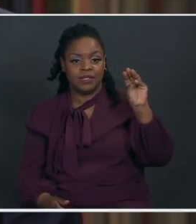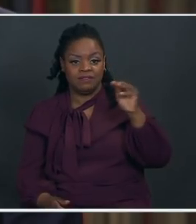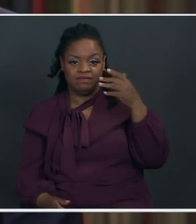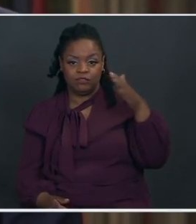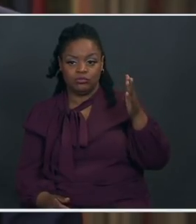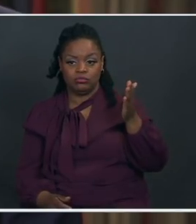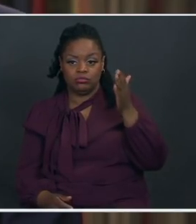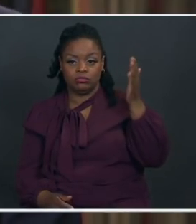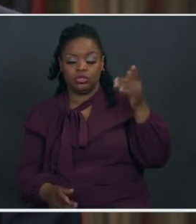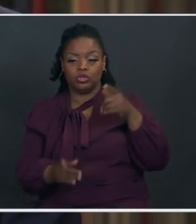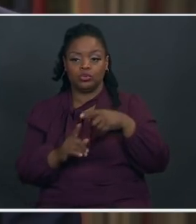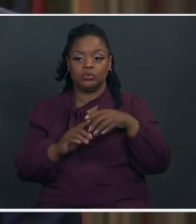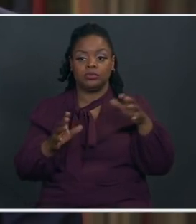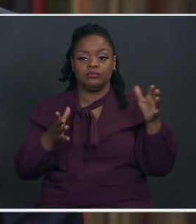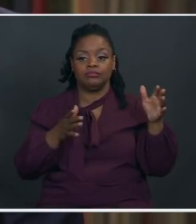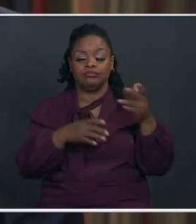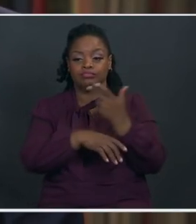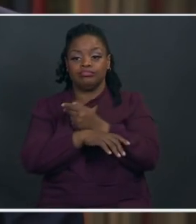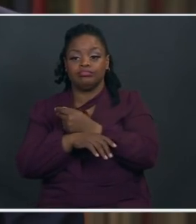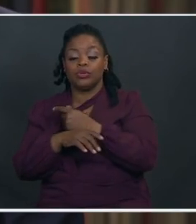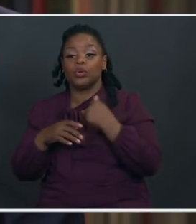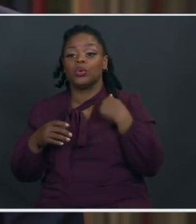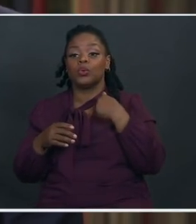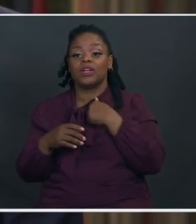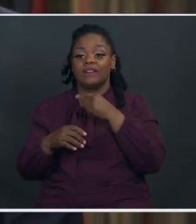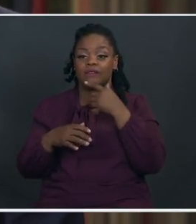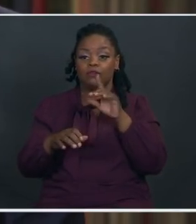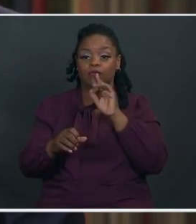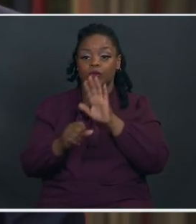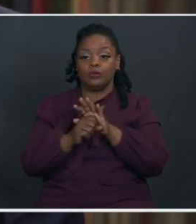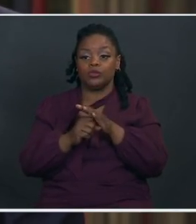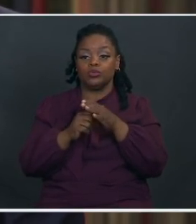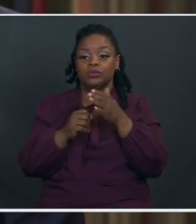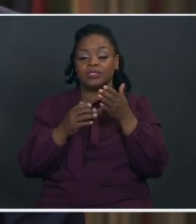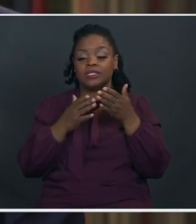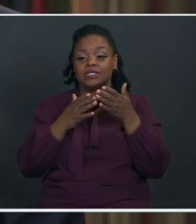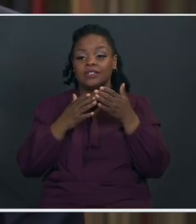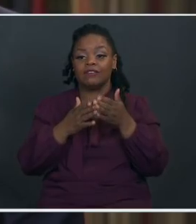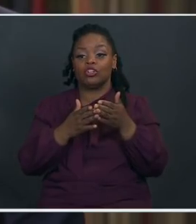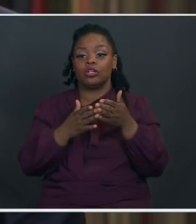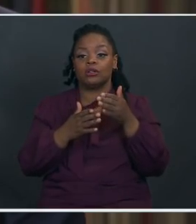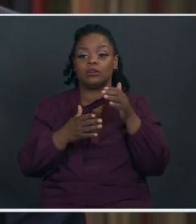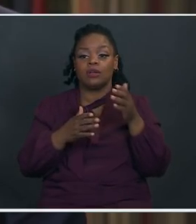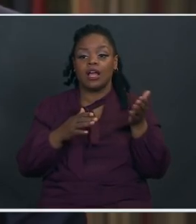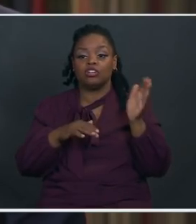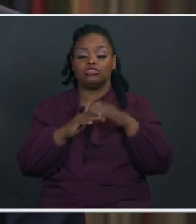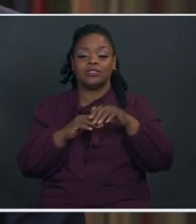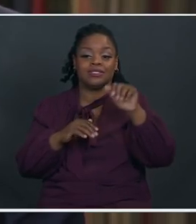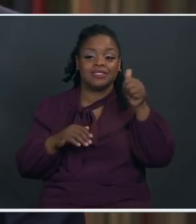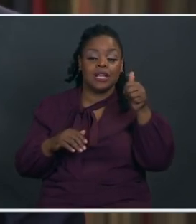and we are committed to delivering an additional 10 million per week for the next three weeks to states.